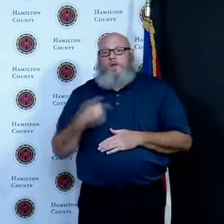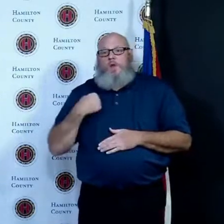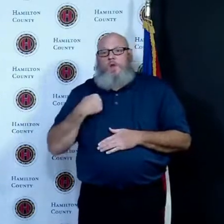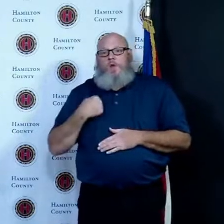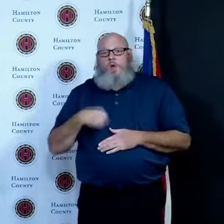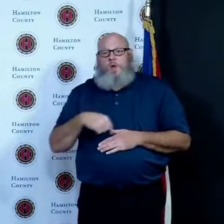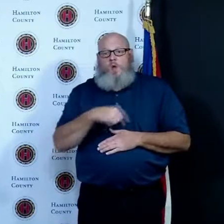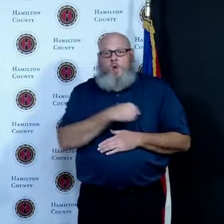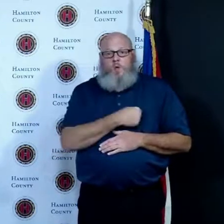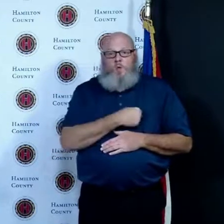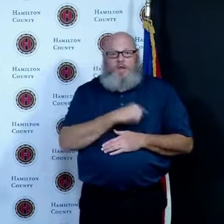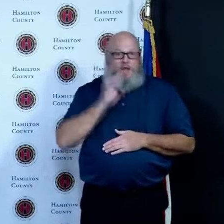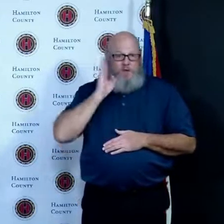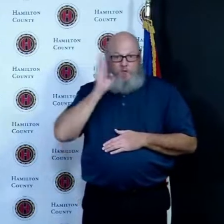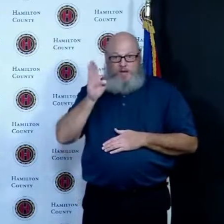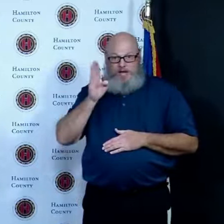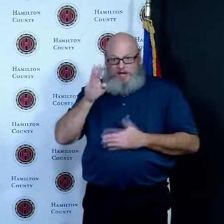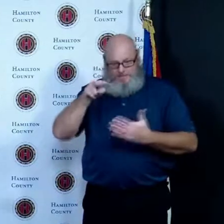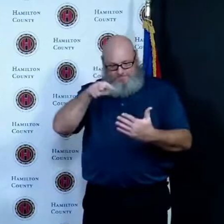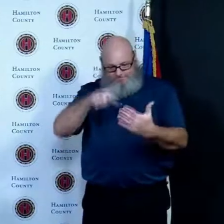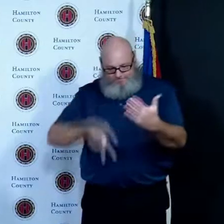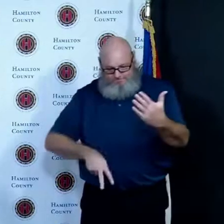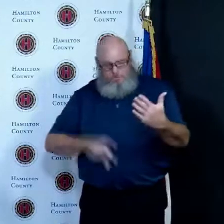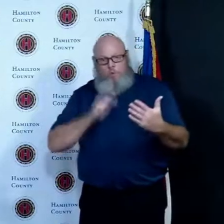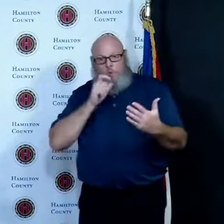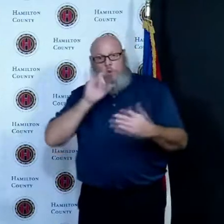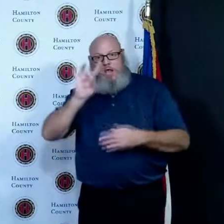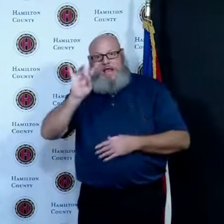to our seniors we do know that you are anxious to get vaccinated